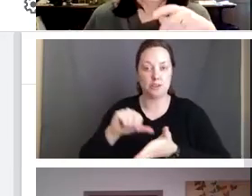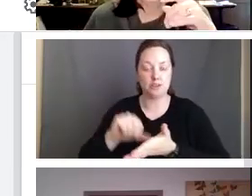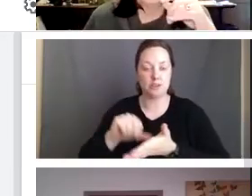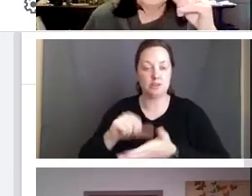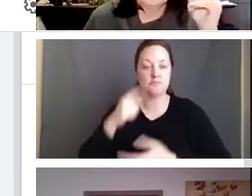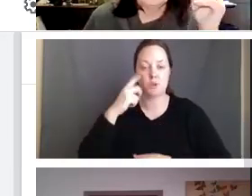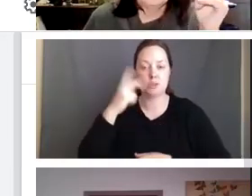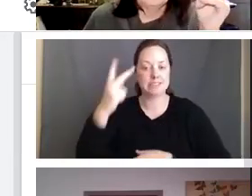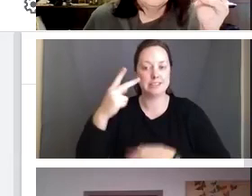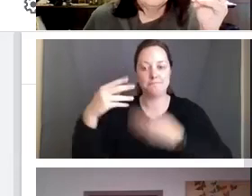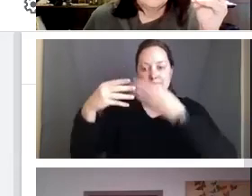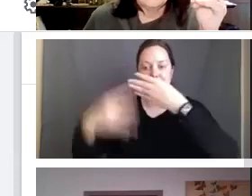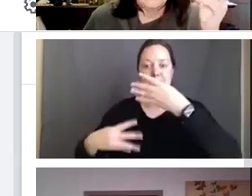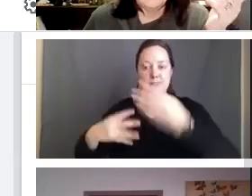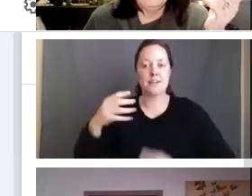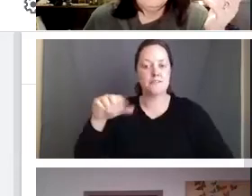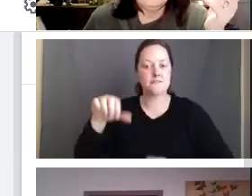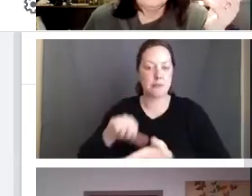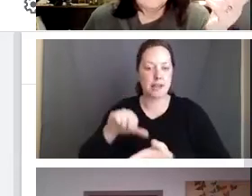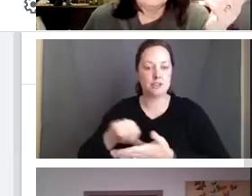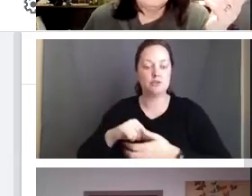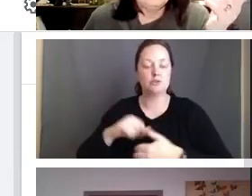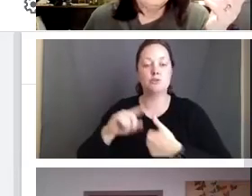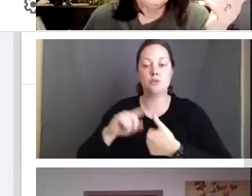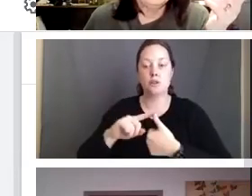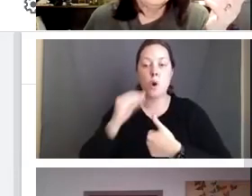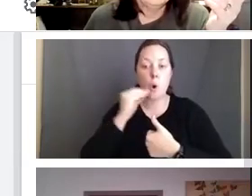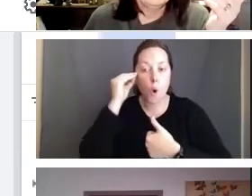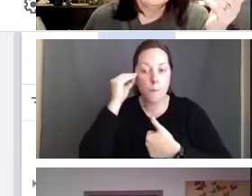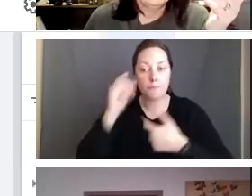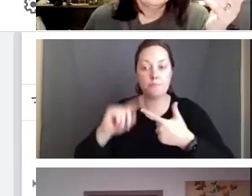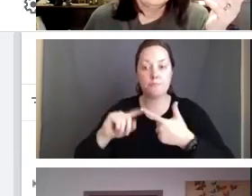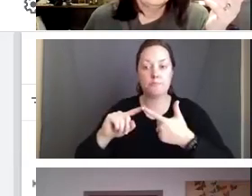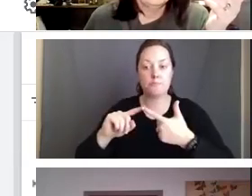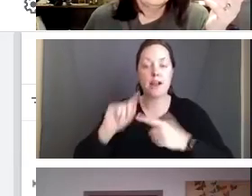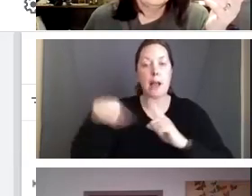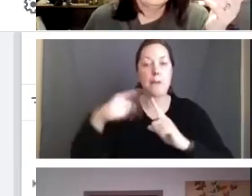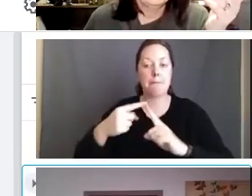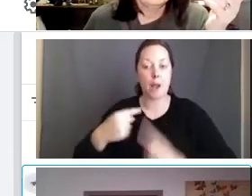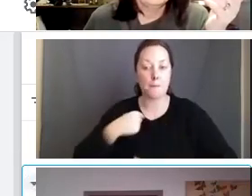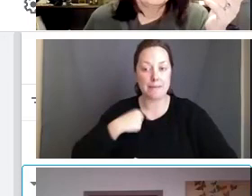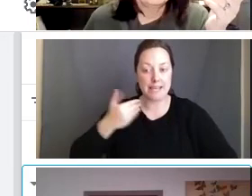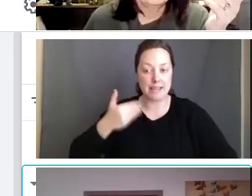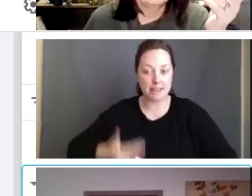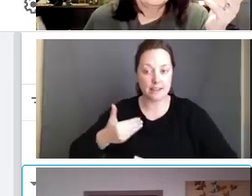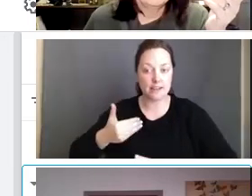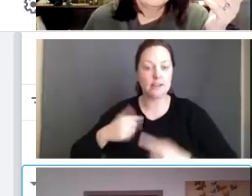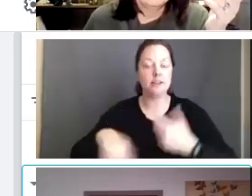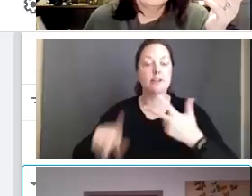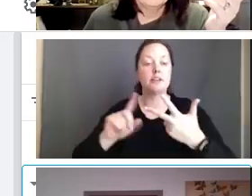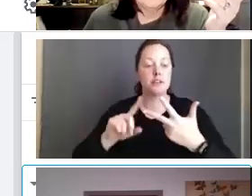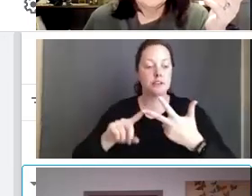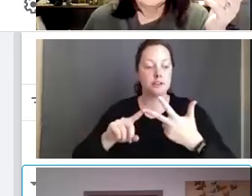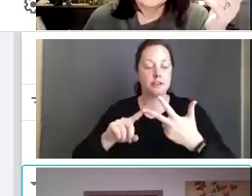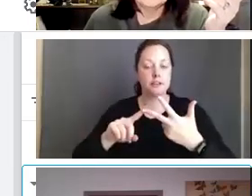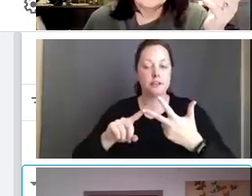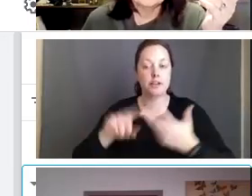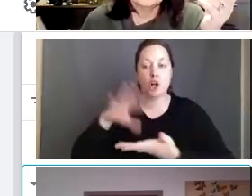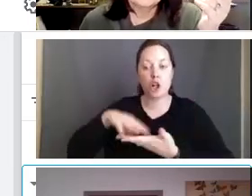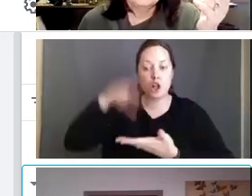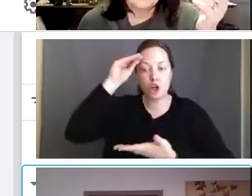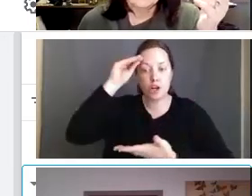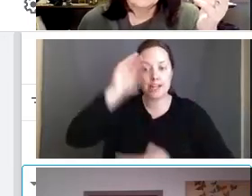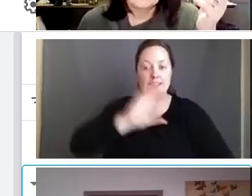Let me trash it, let me click it again.